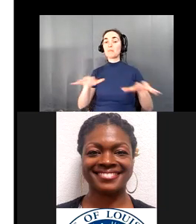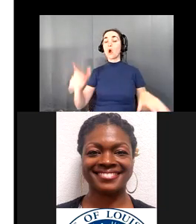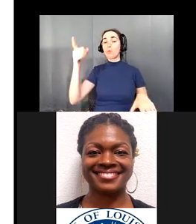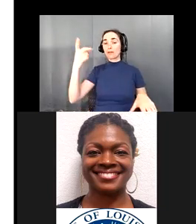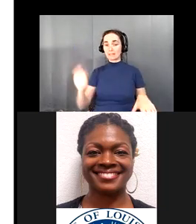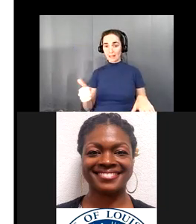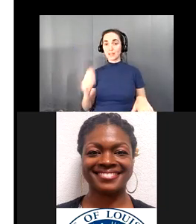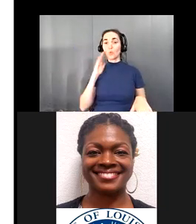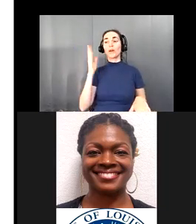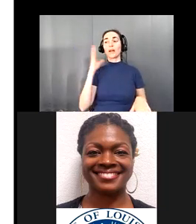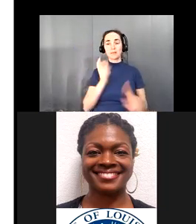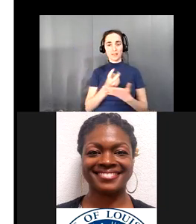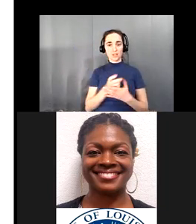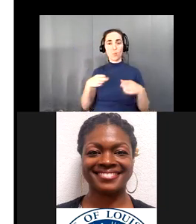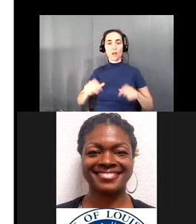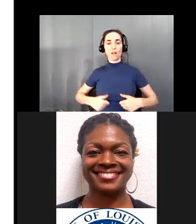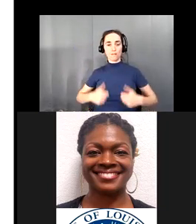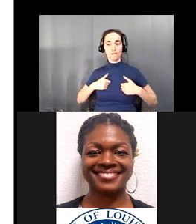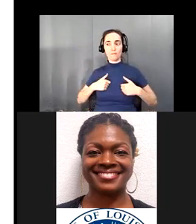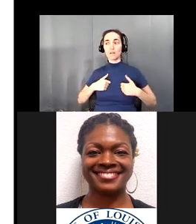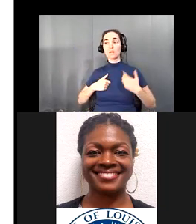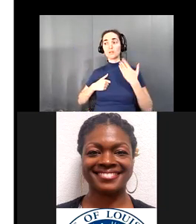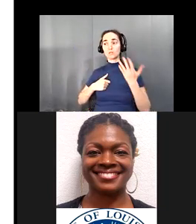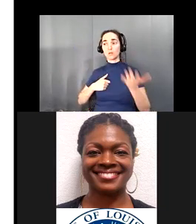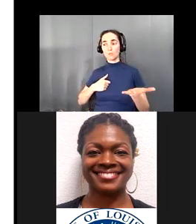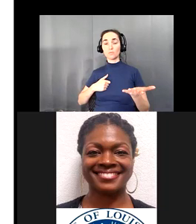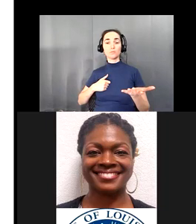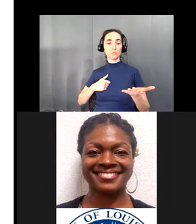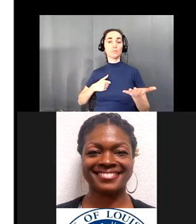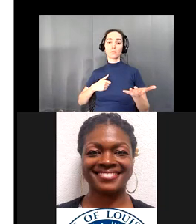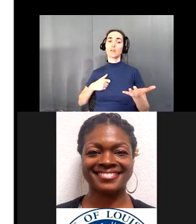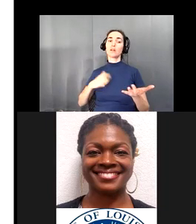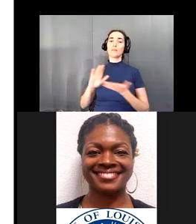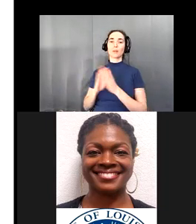seizure probably in their lifetime. So, gets saved your first aid certified, I put it up